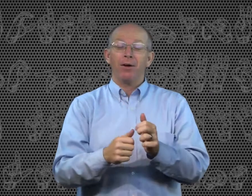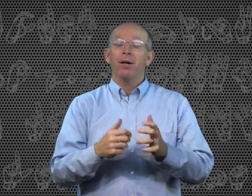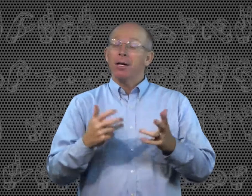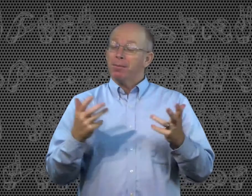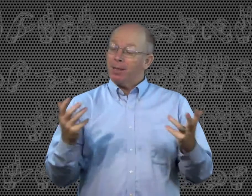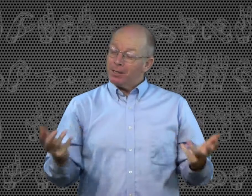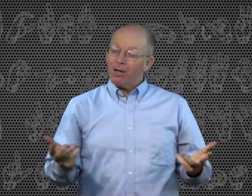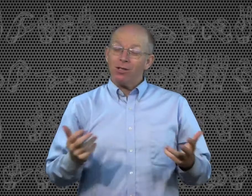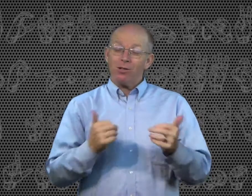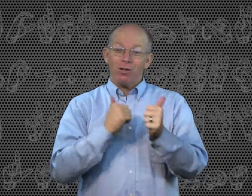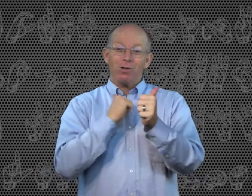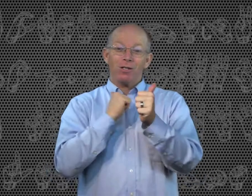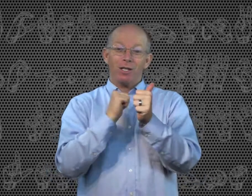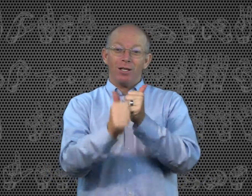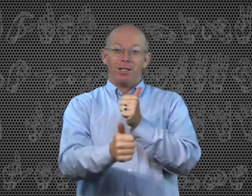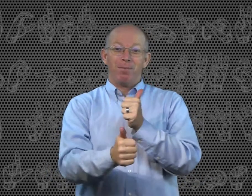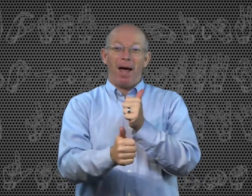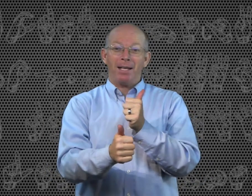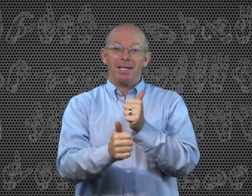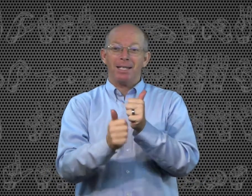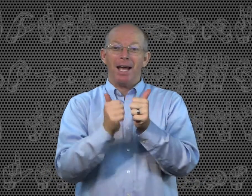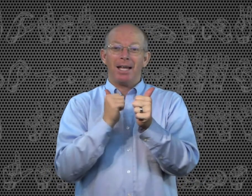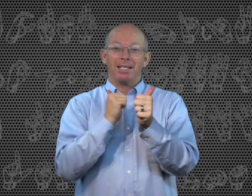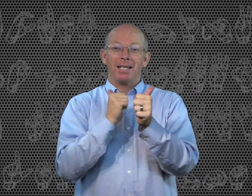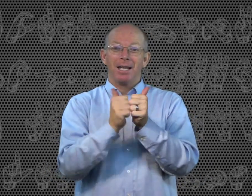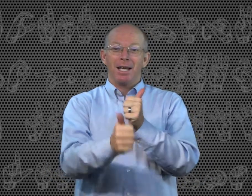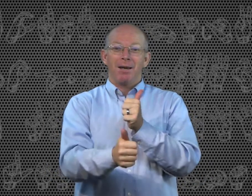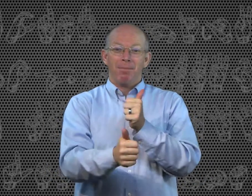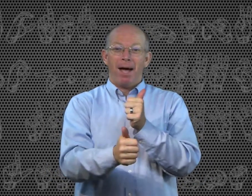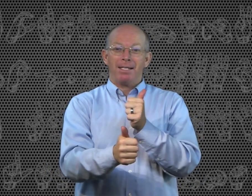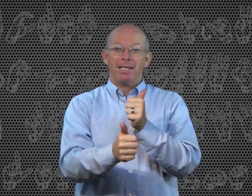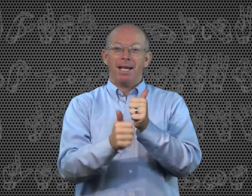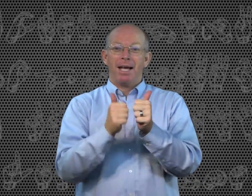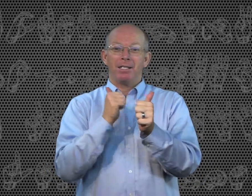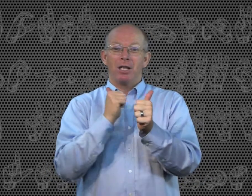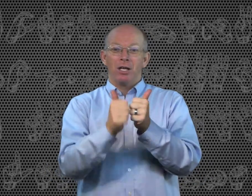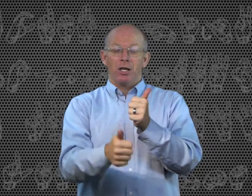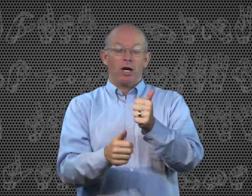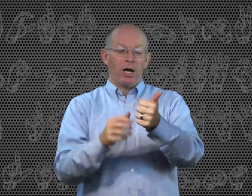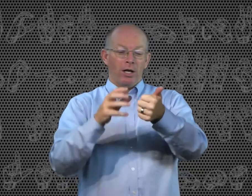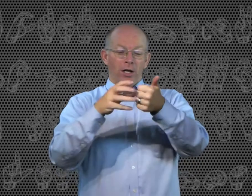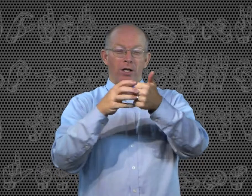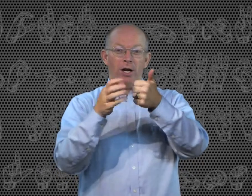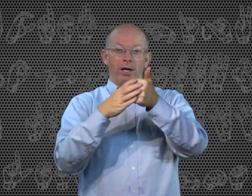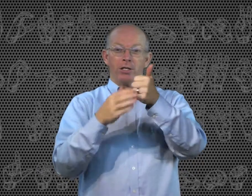But it is also used to PASS a test. PASS a test.